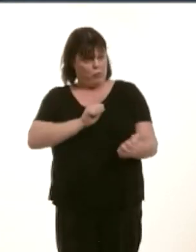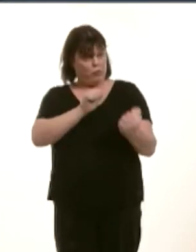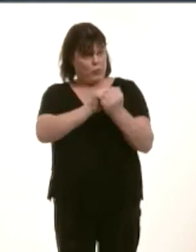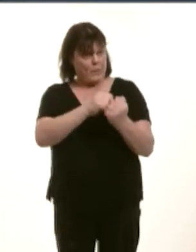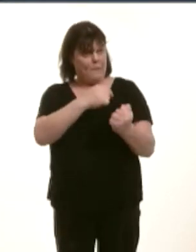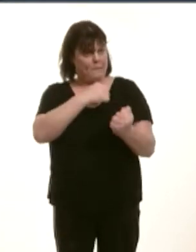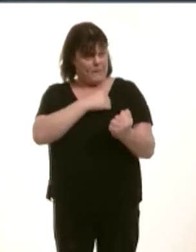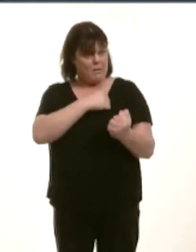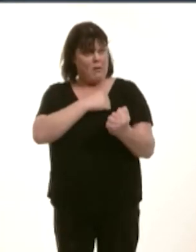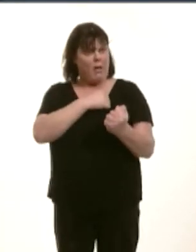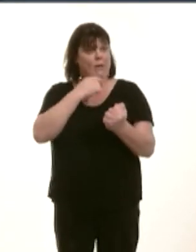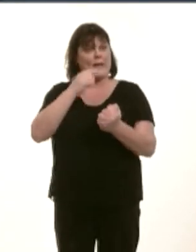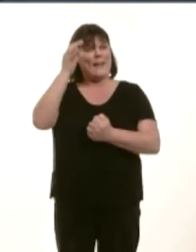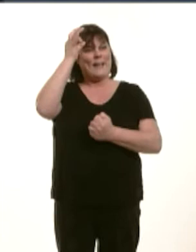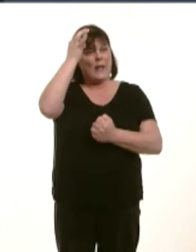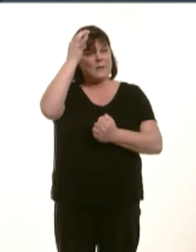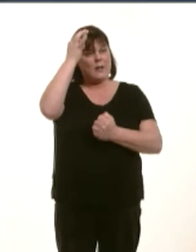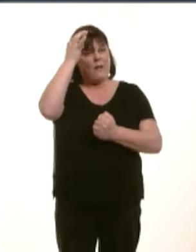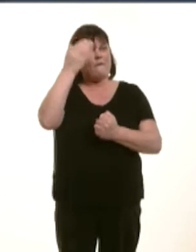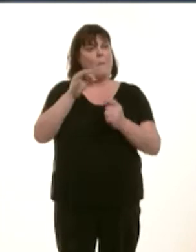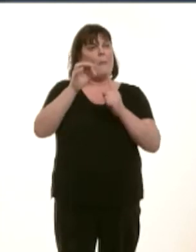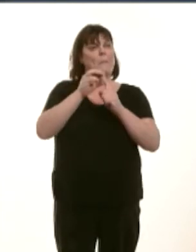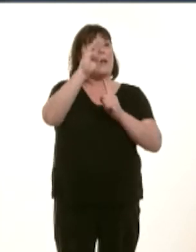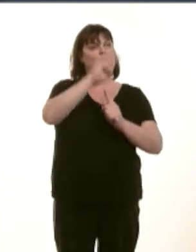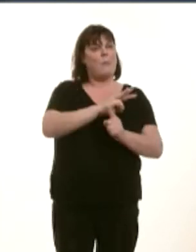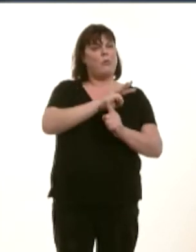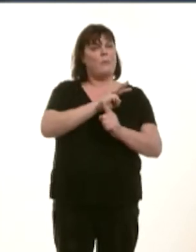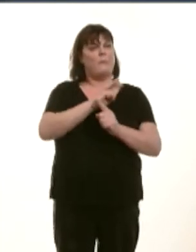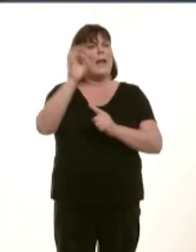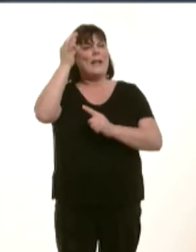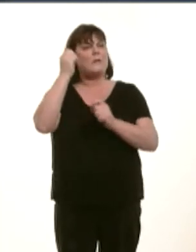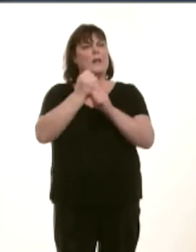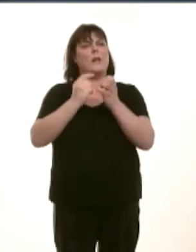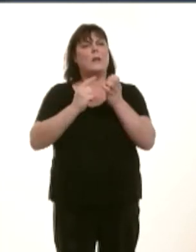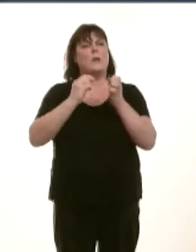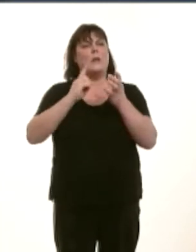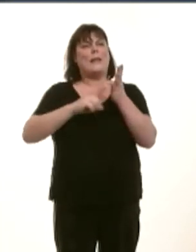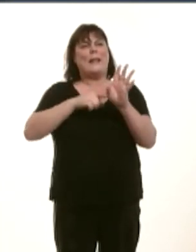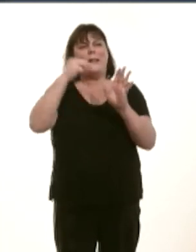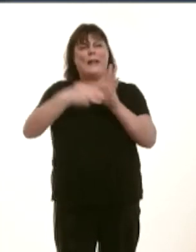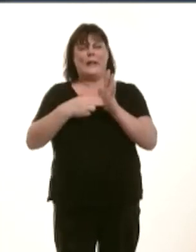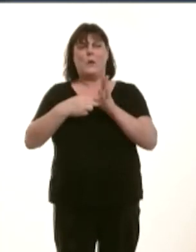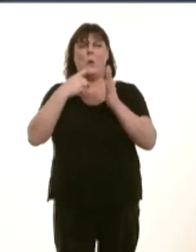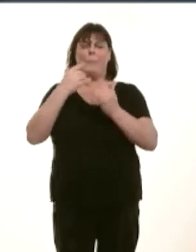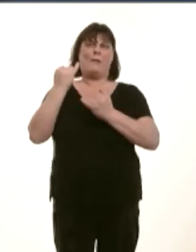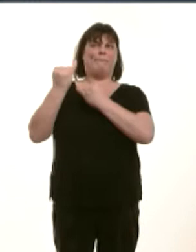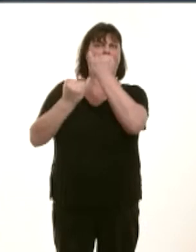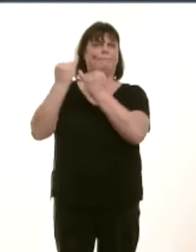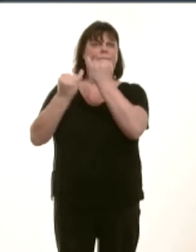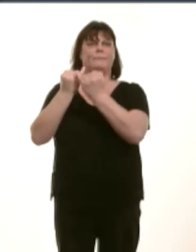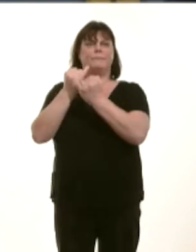from Plaid councillor Eurig Wyn, who disgracefully referred to opponents of a planning application